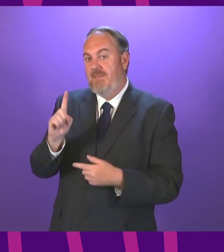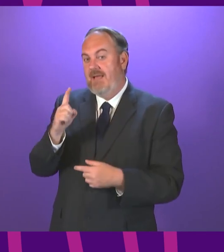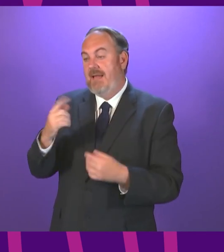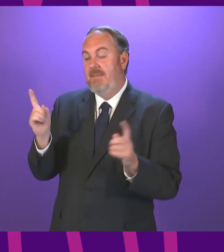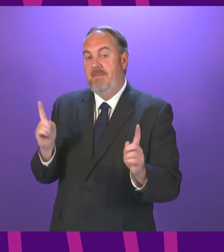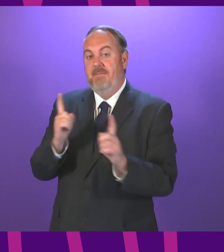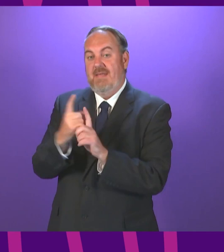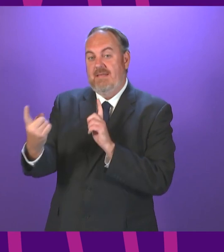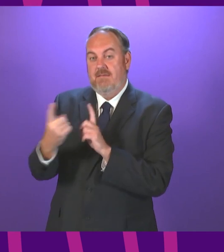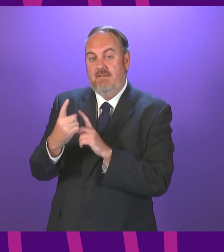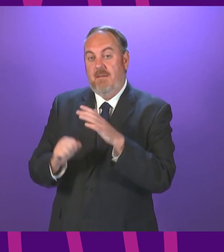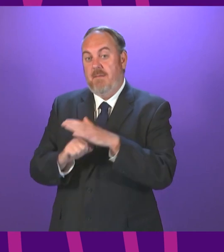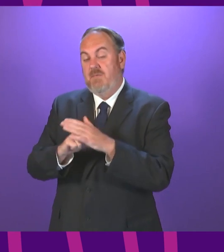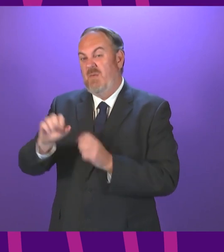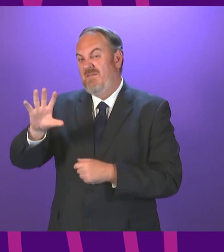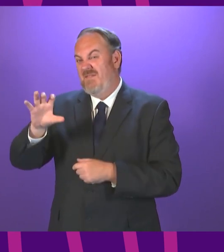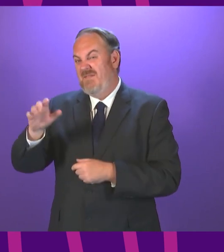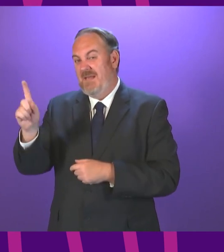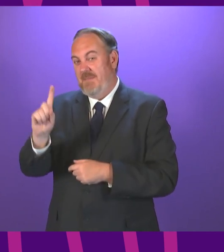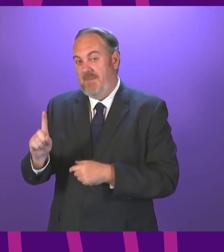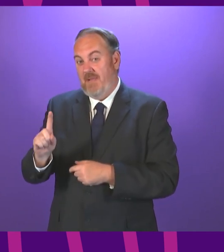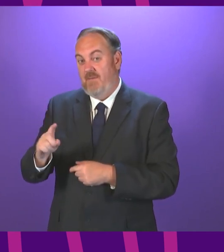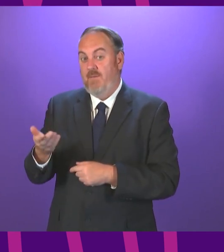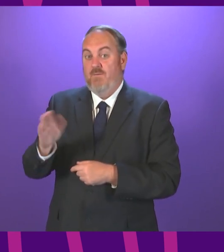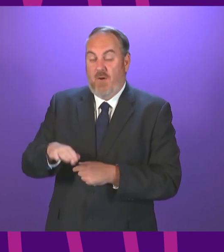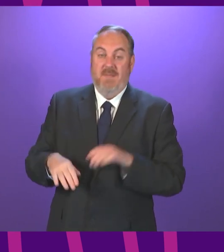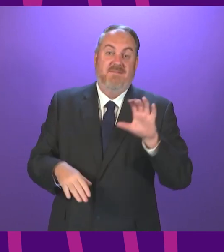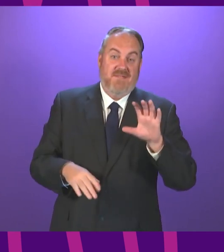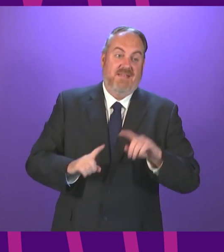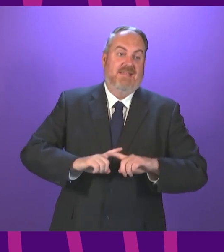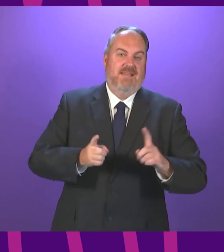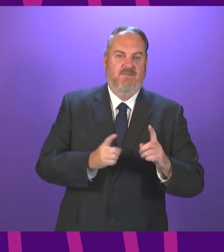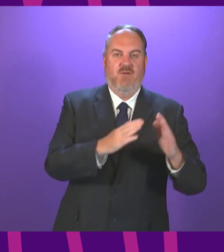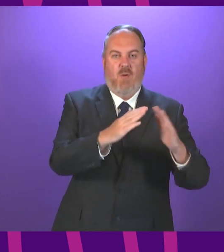that will be up to 15 people from up to 15 households. Because meeting outdoors is less